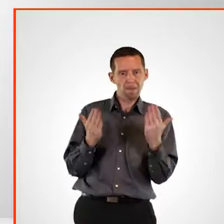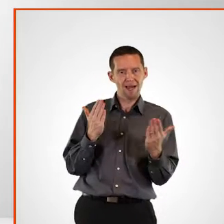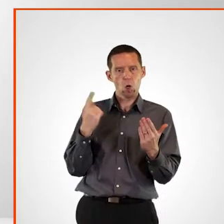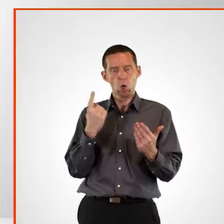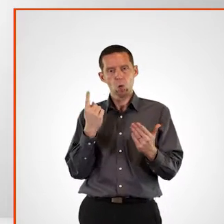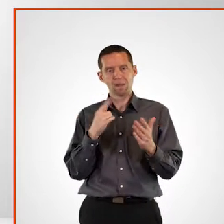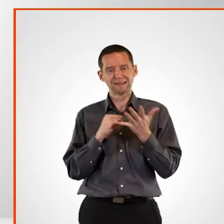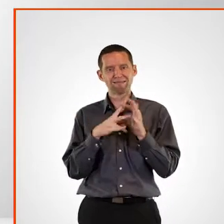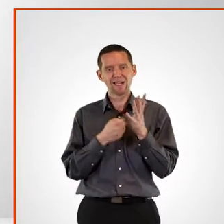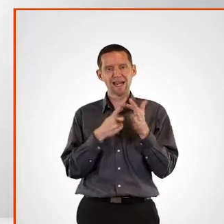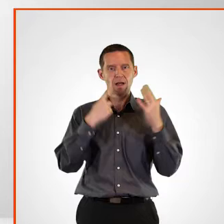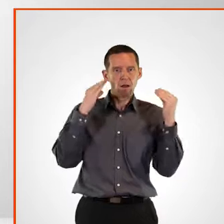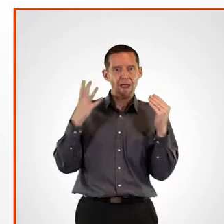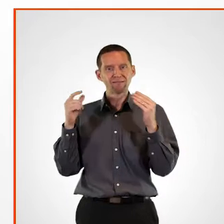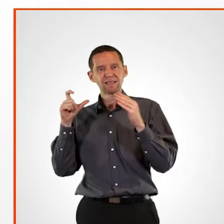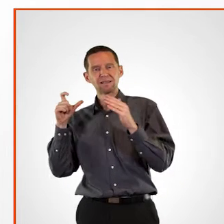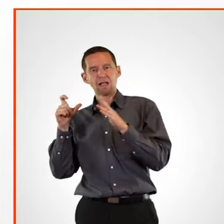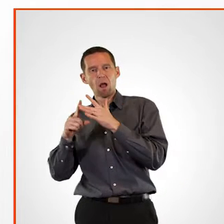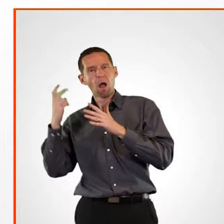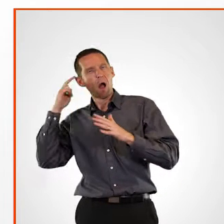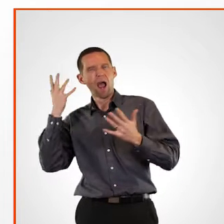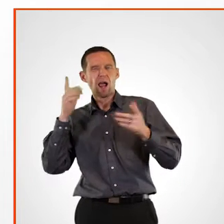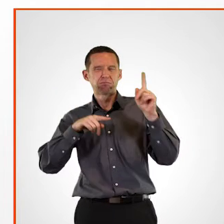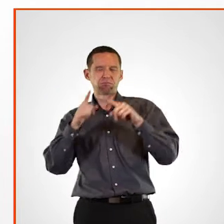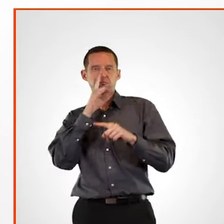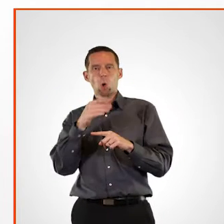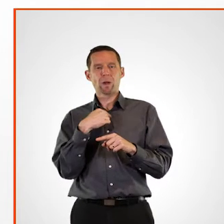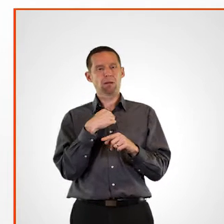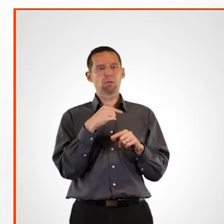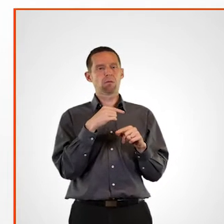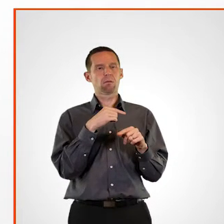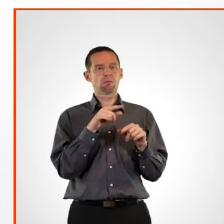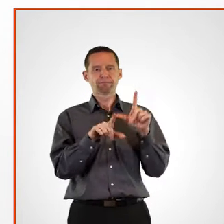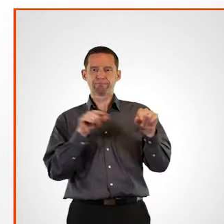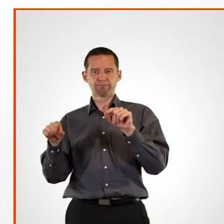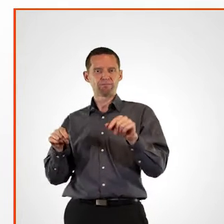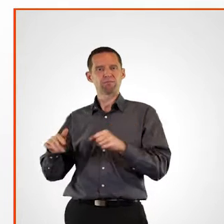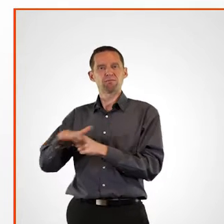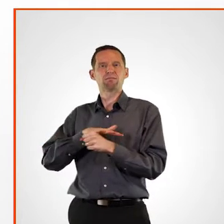to kids with severe hearing loss. But that's what we found in this particular group, particular cohort, coming from the same era, if you want,